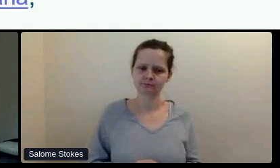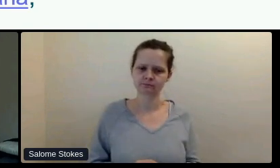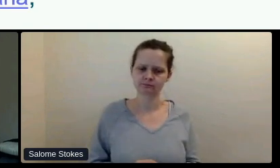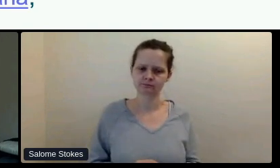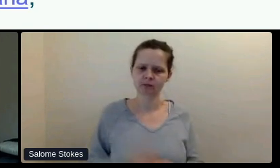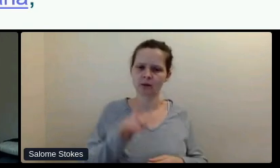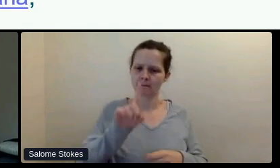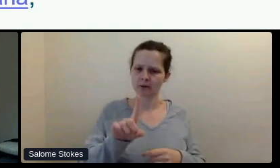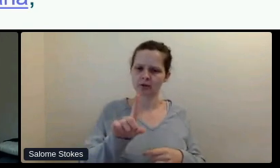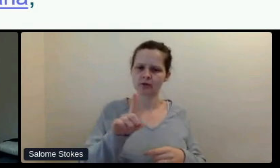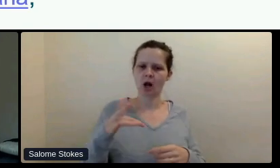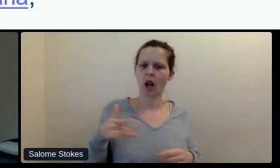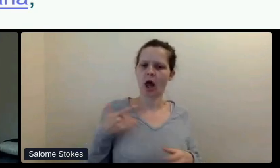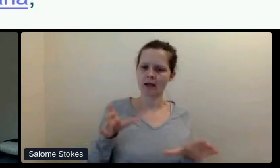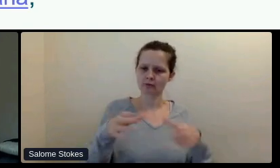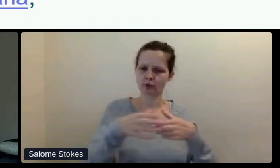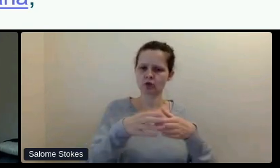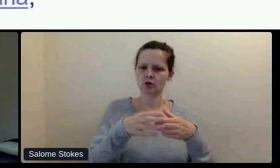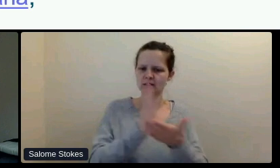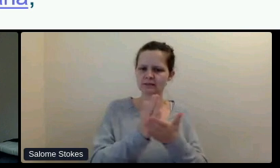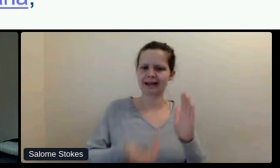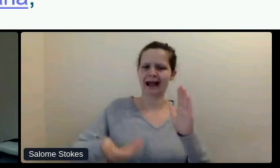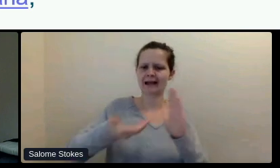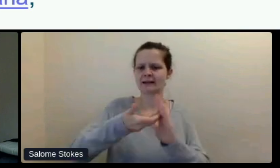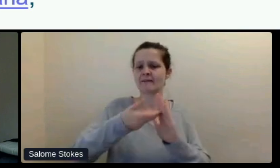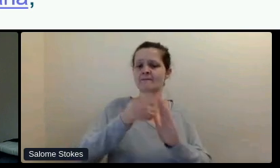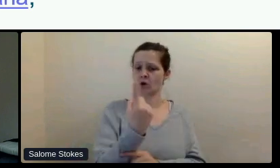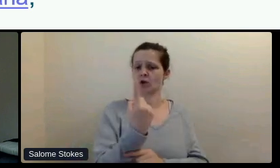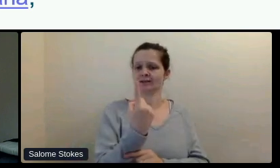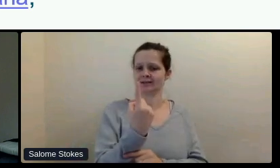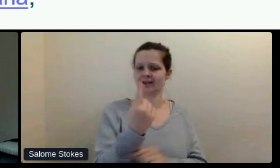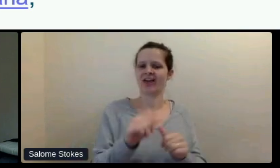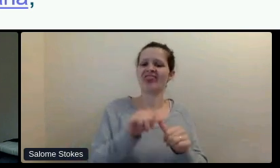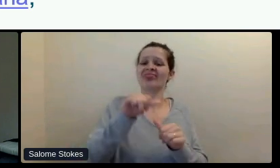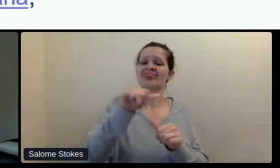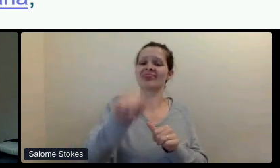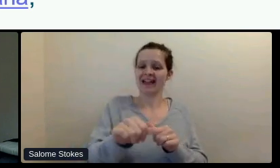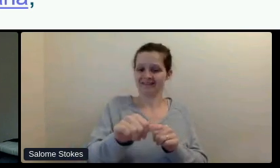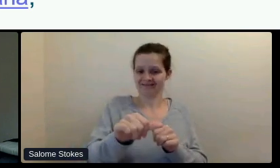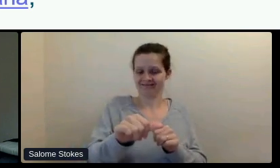the live region needs to be first empty and then add the content you know at least a few seconds